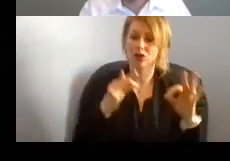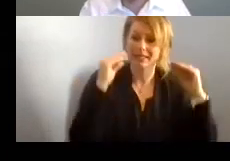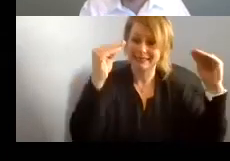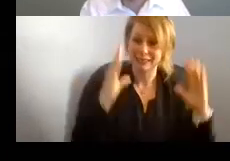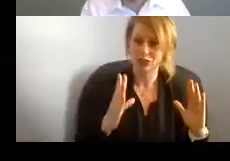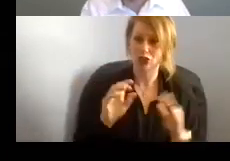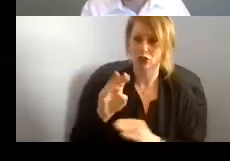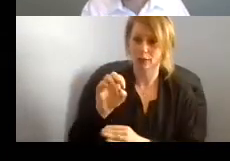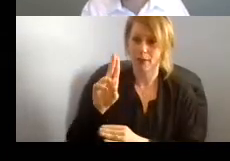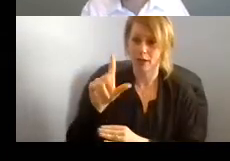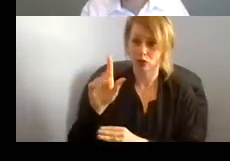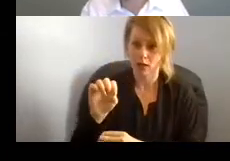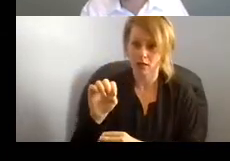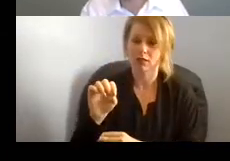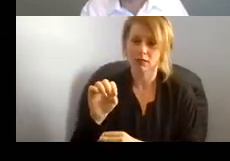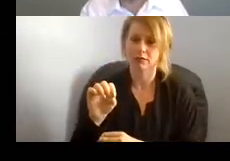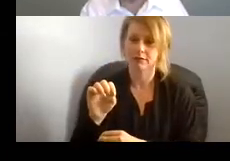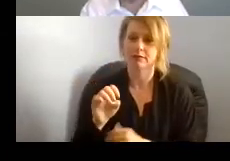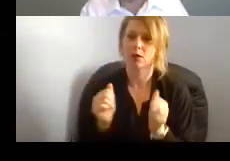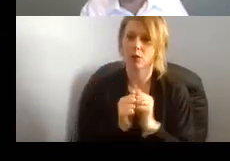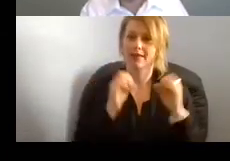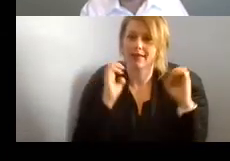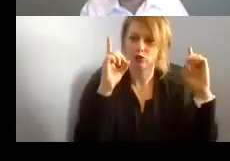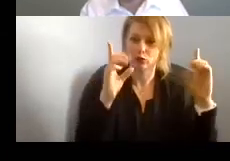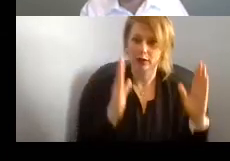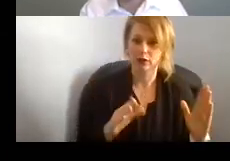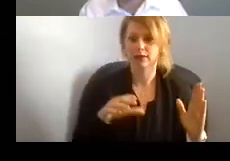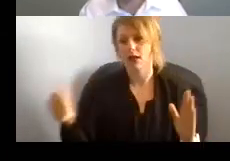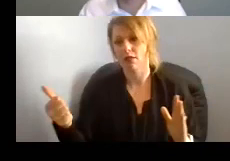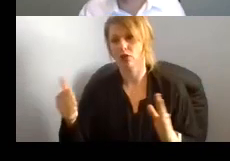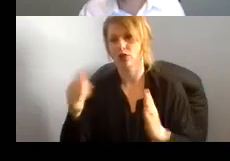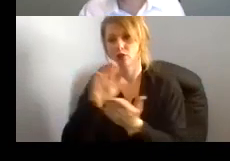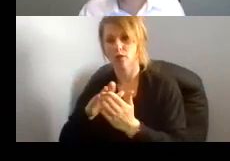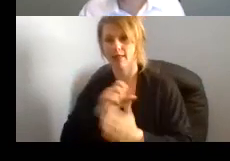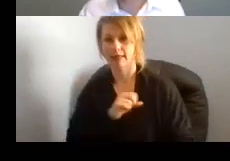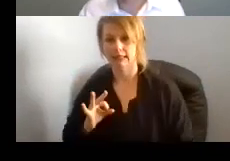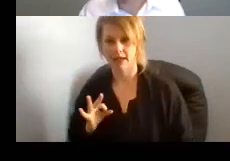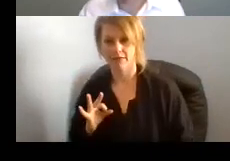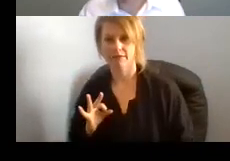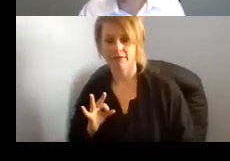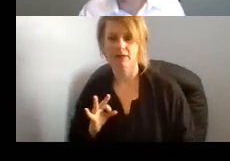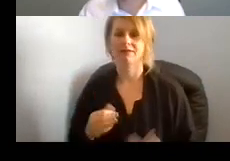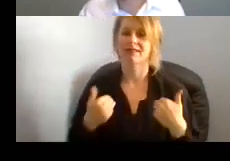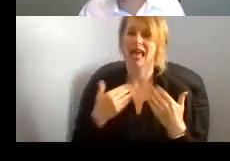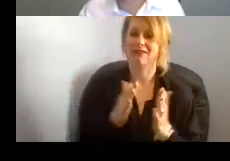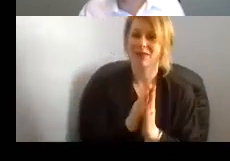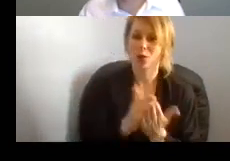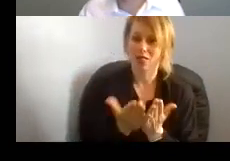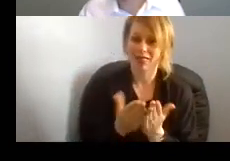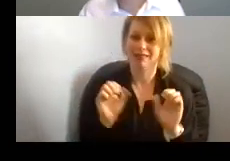this information with educators and other school staff. There are family and school staff booklets, which can also be downloaded